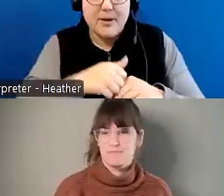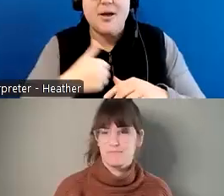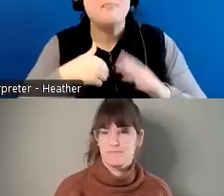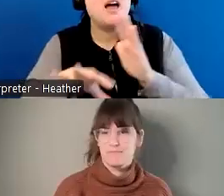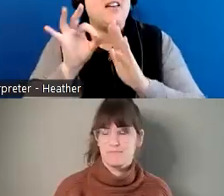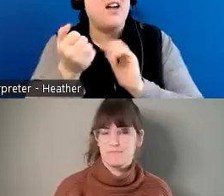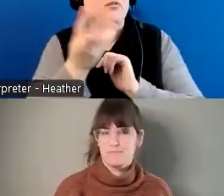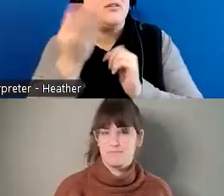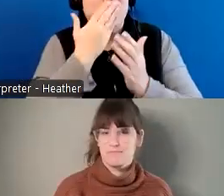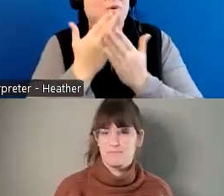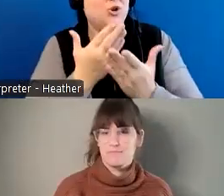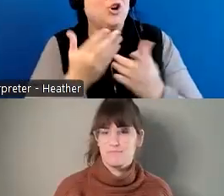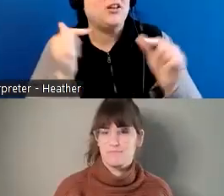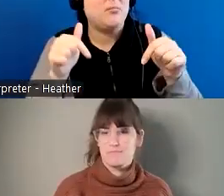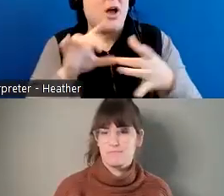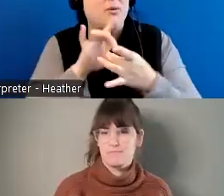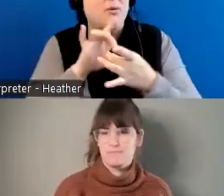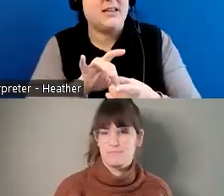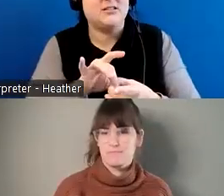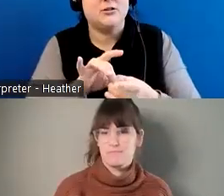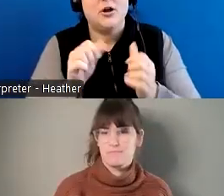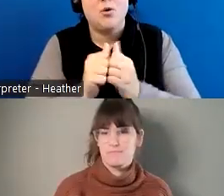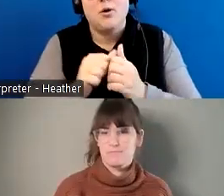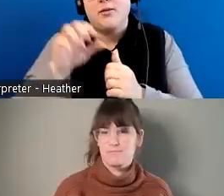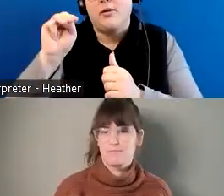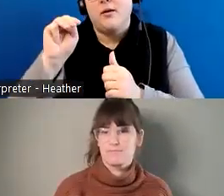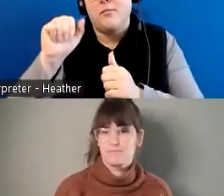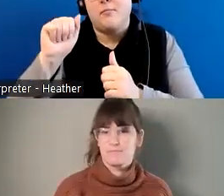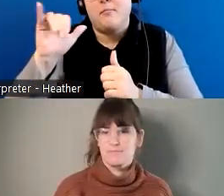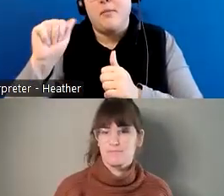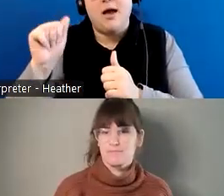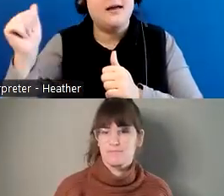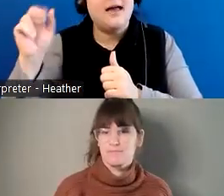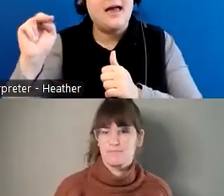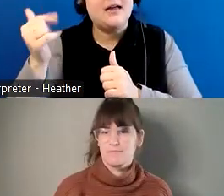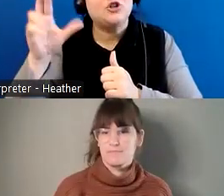this the first is in the words of Maya Angelou people will forget what you say they'll forget